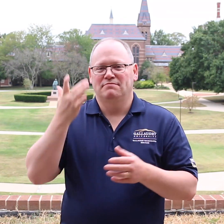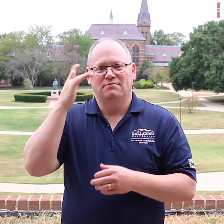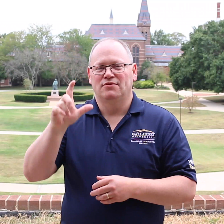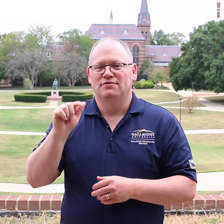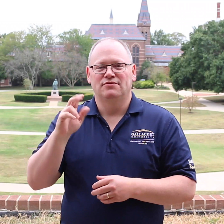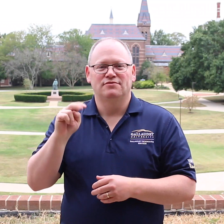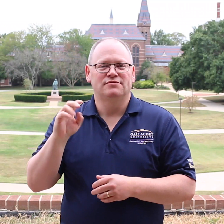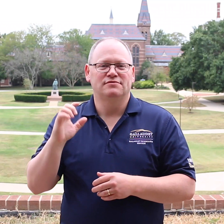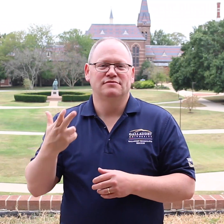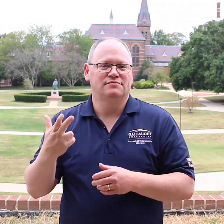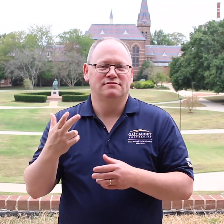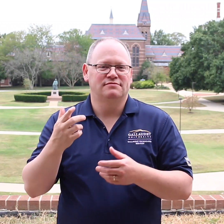We couldn't do it without Smart Launch.